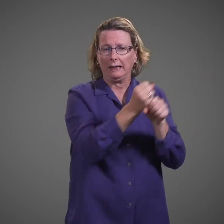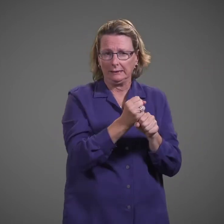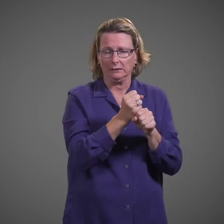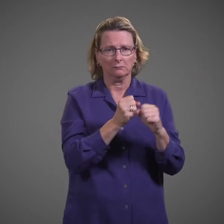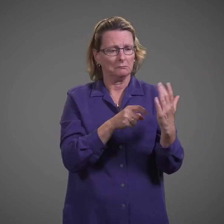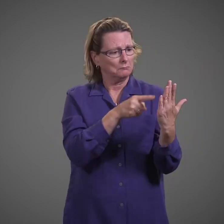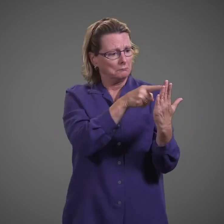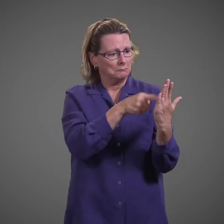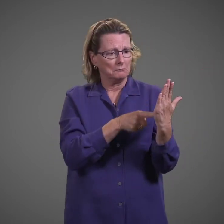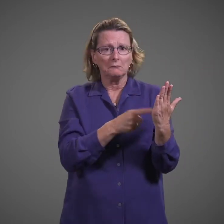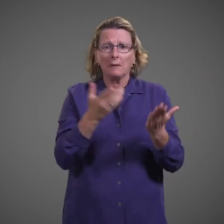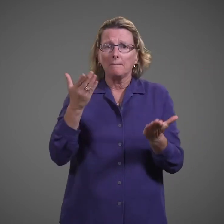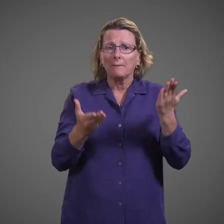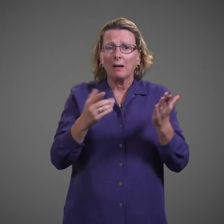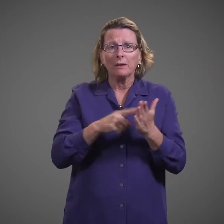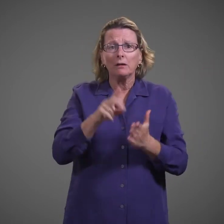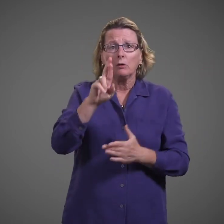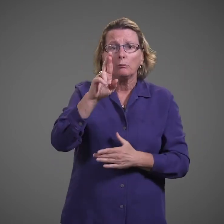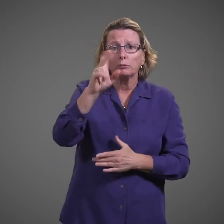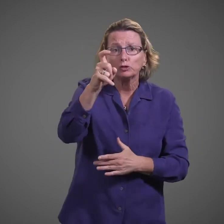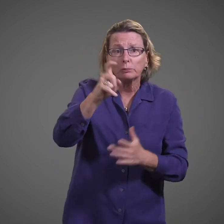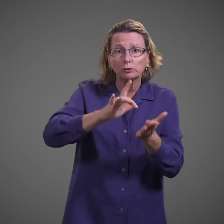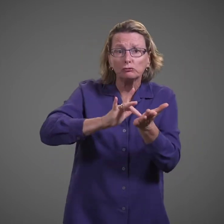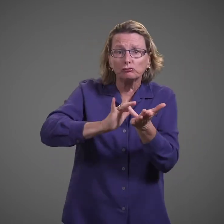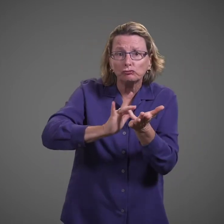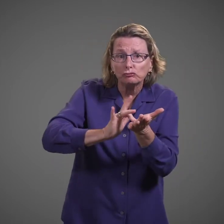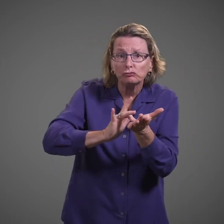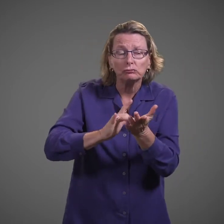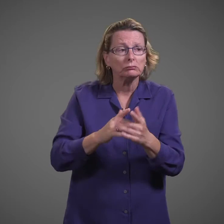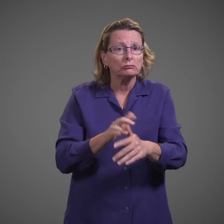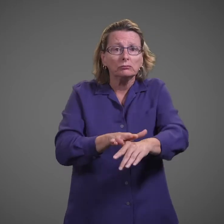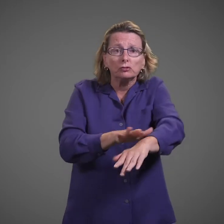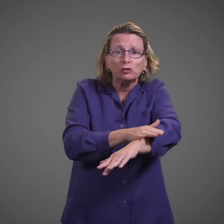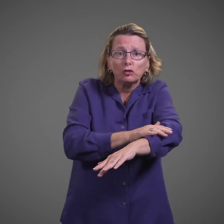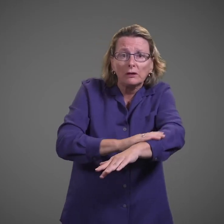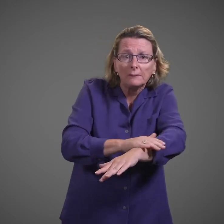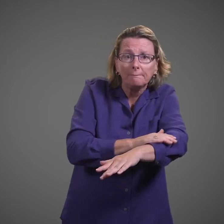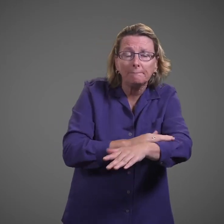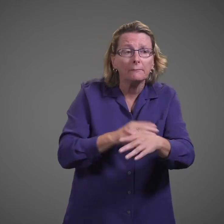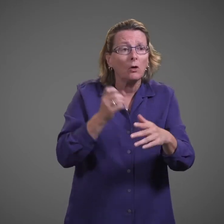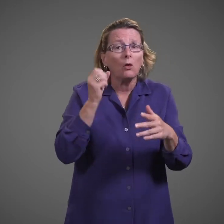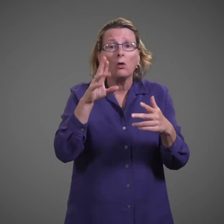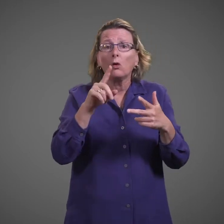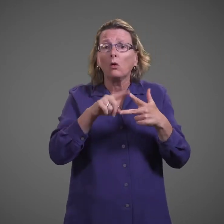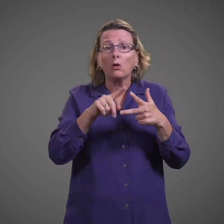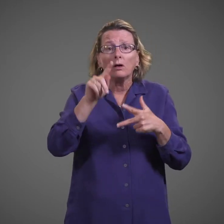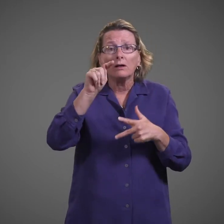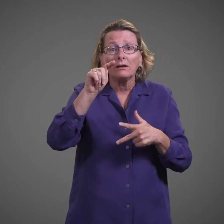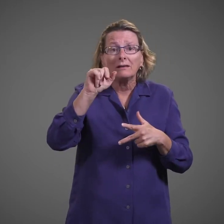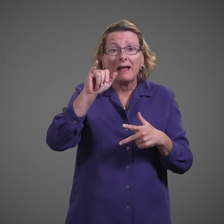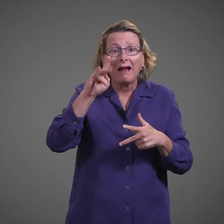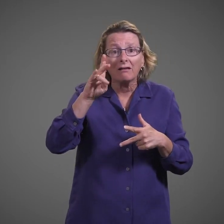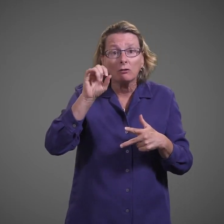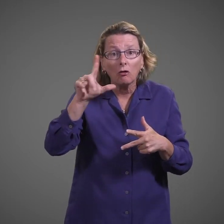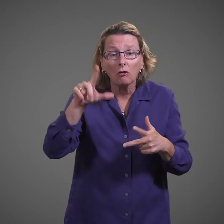There may be a list of things you need to get at the store, such as prescriptions for medicine and creams, Tylenol,